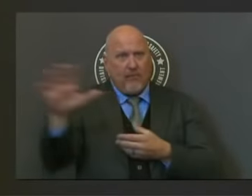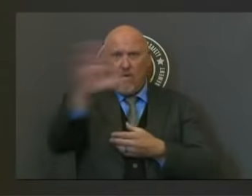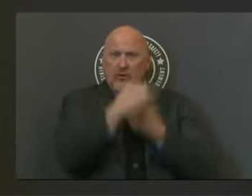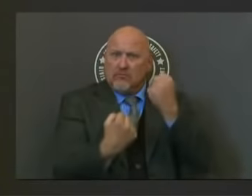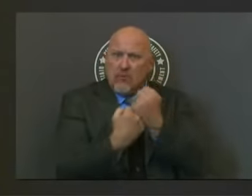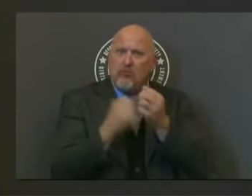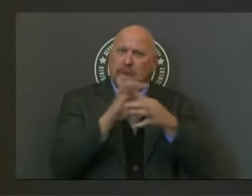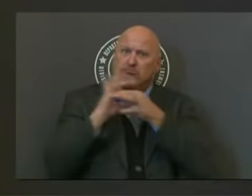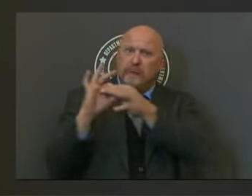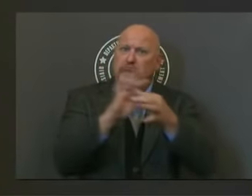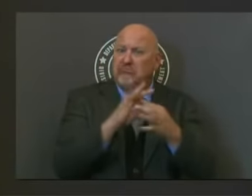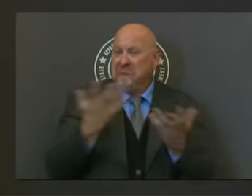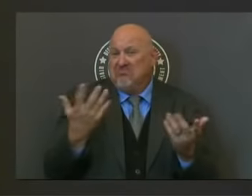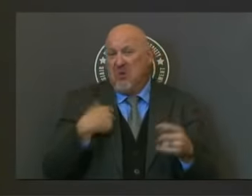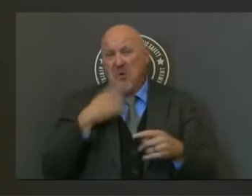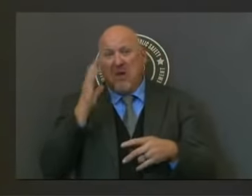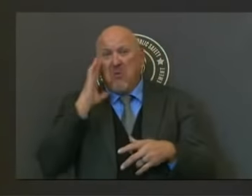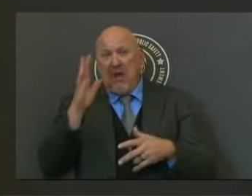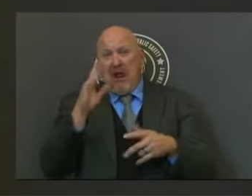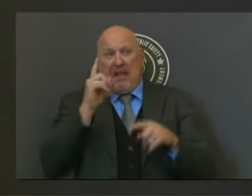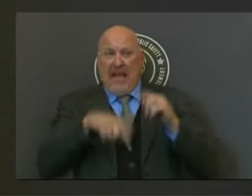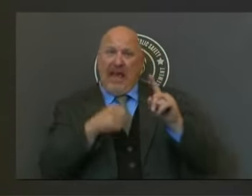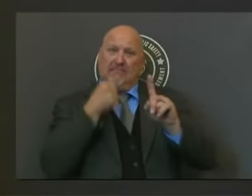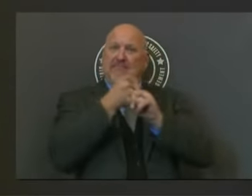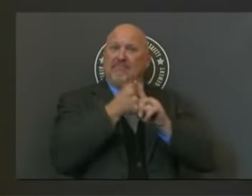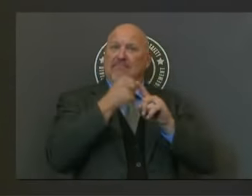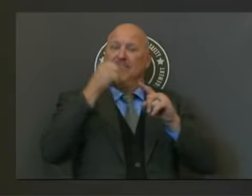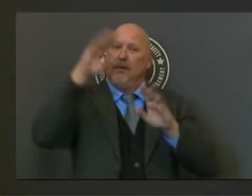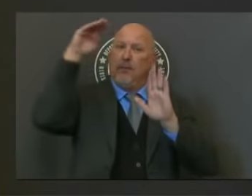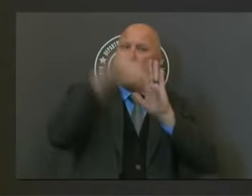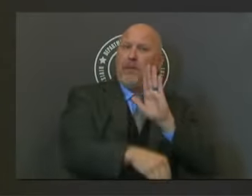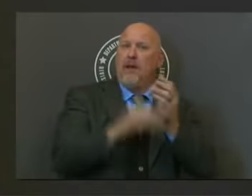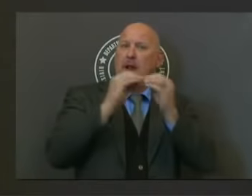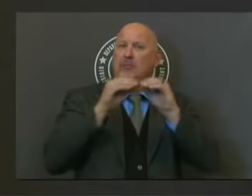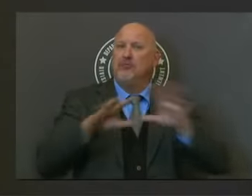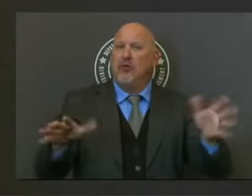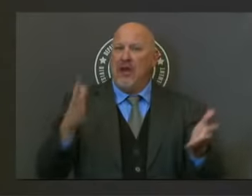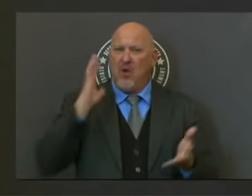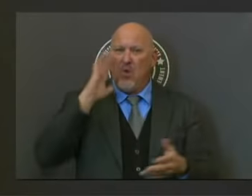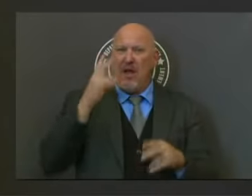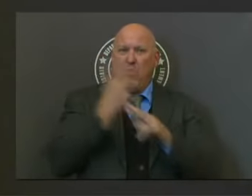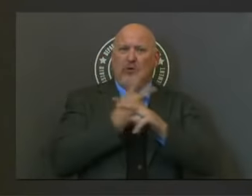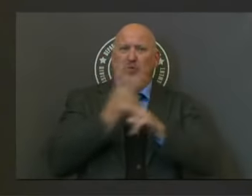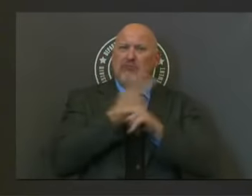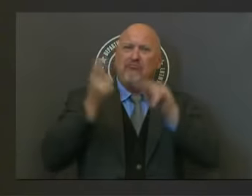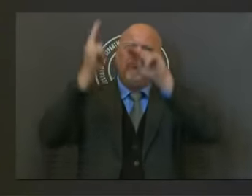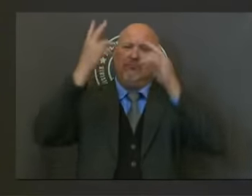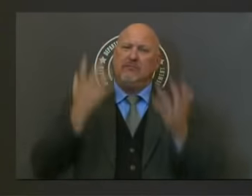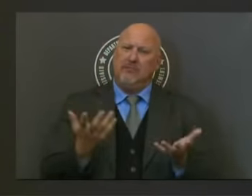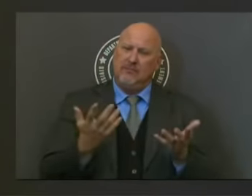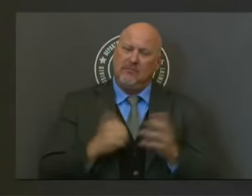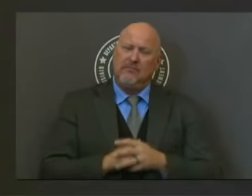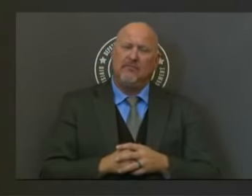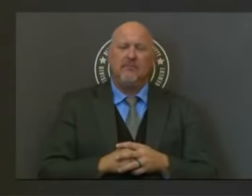and and achieve herd immunity